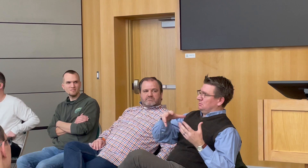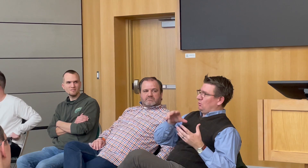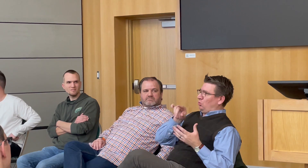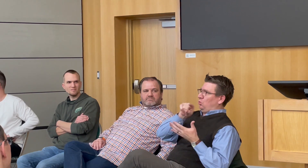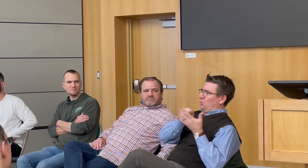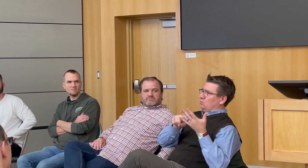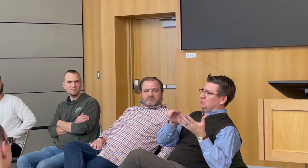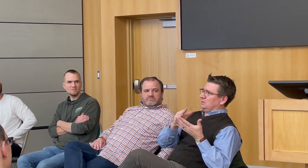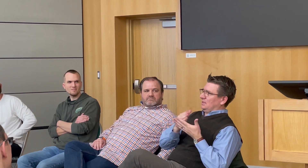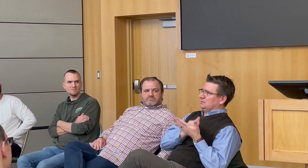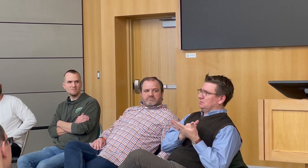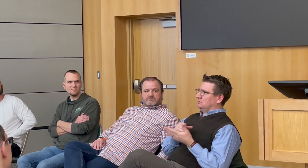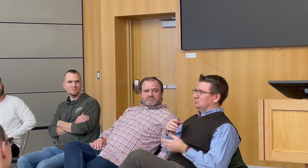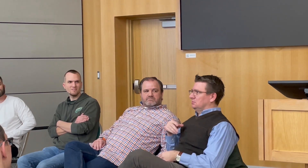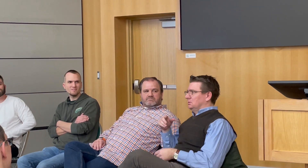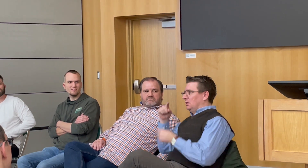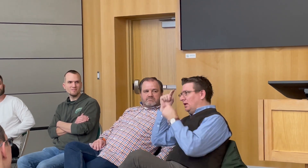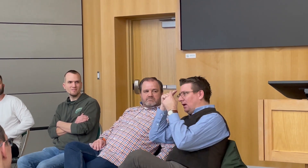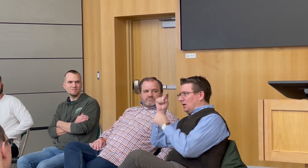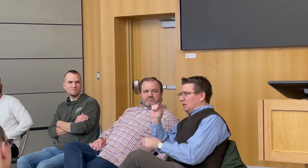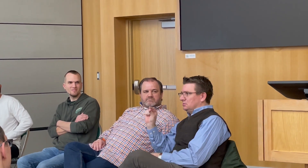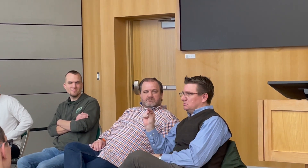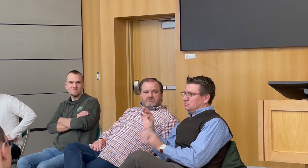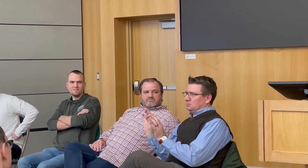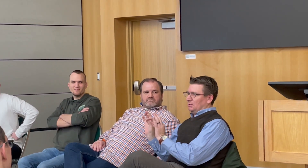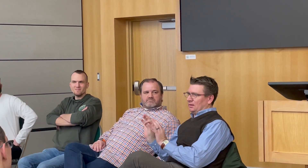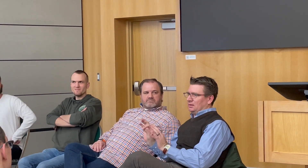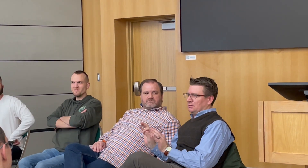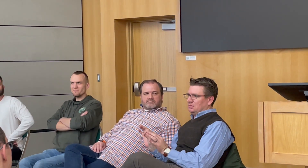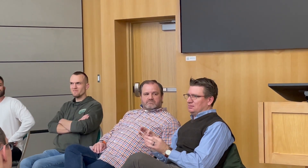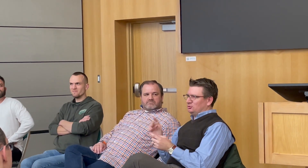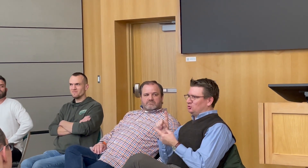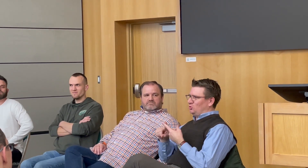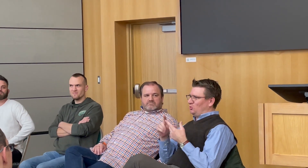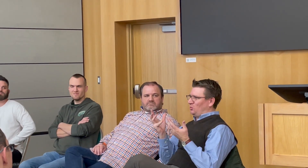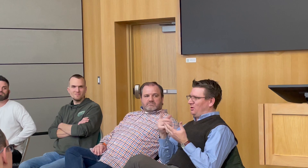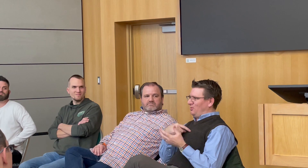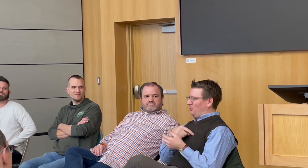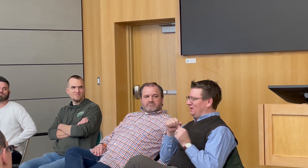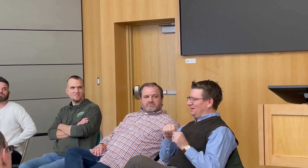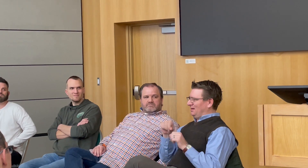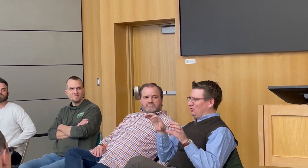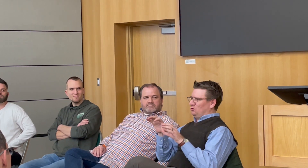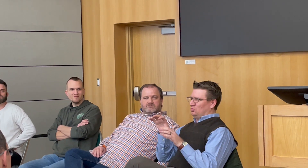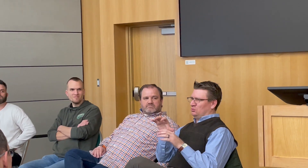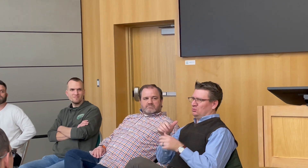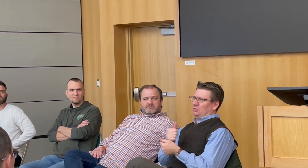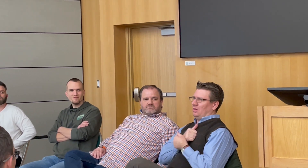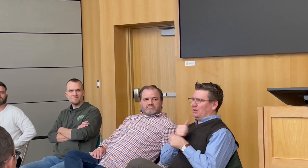experience and those that I'm around sure do I have headaches yes but it seems insignificant to